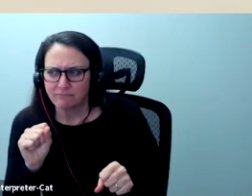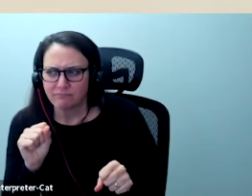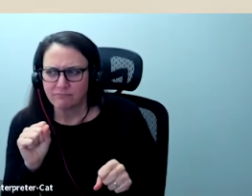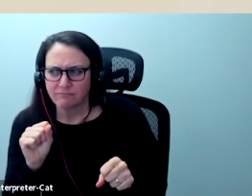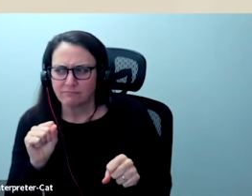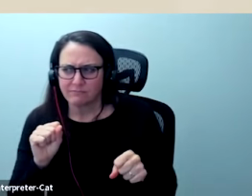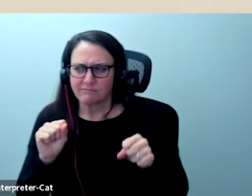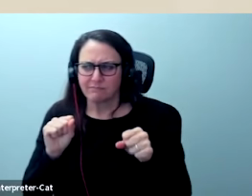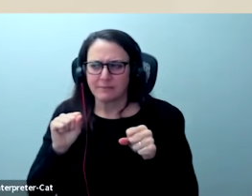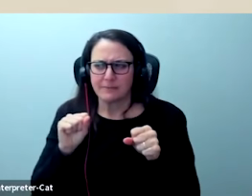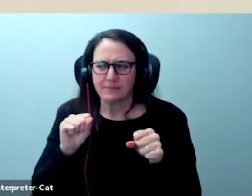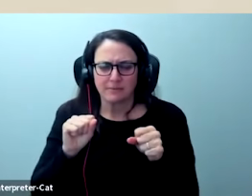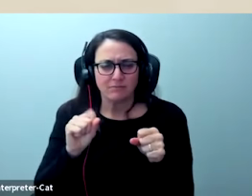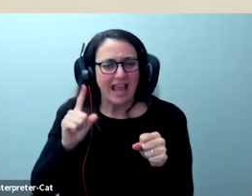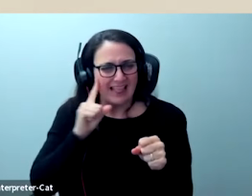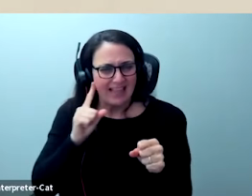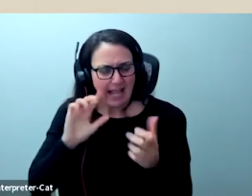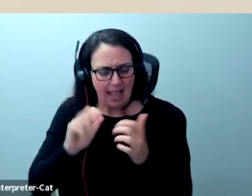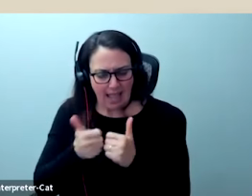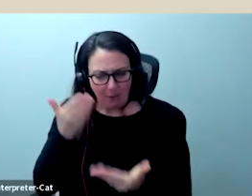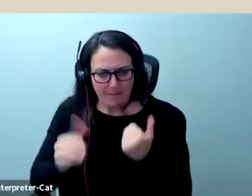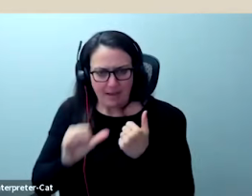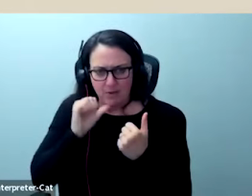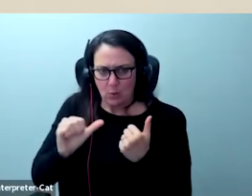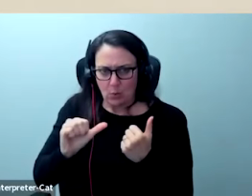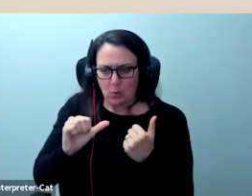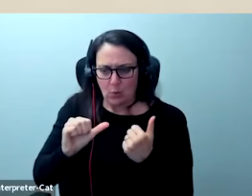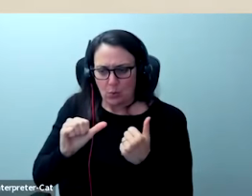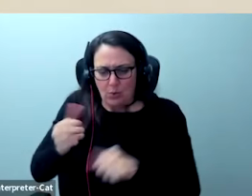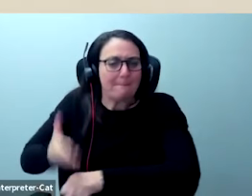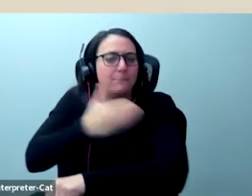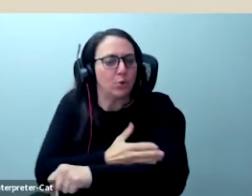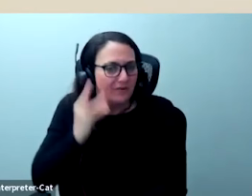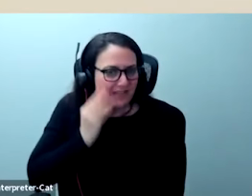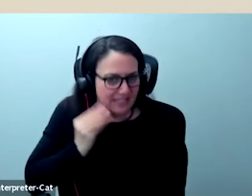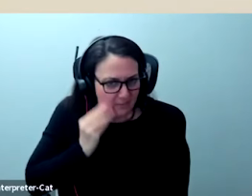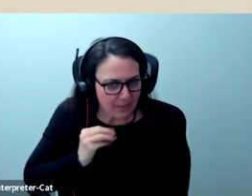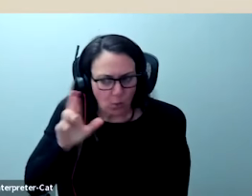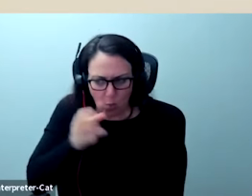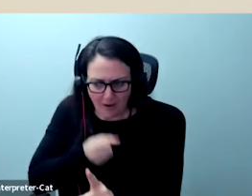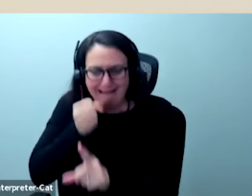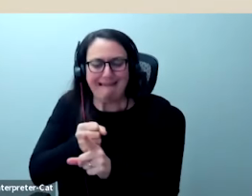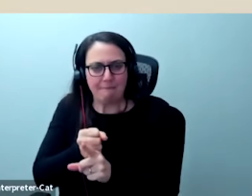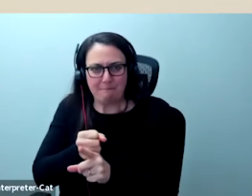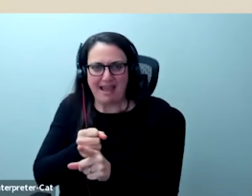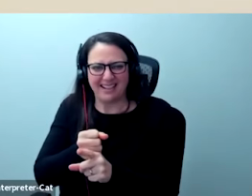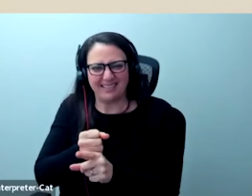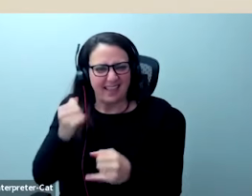you're thinking about how might we do this thing to improve the experience or impact the end user in a positive way.